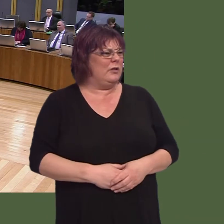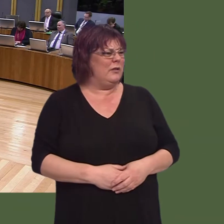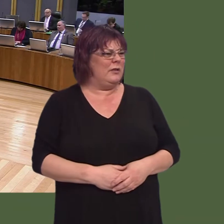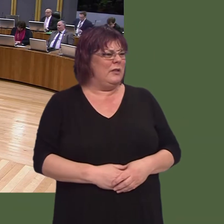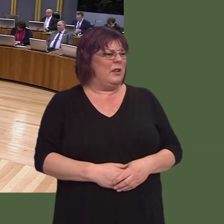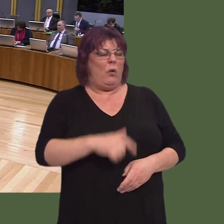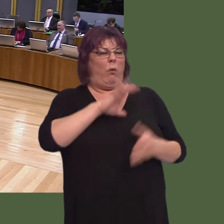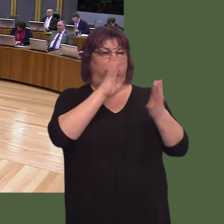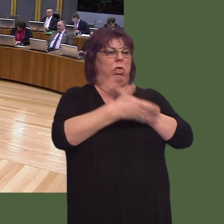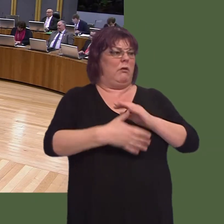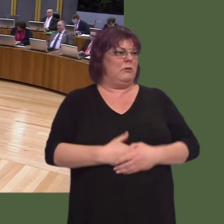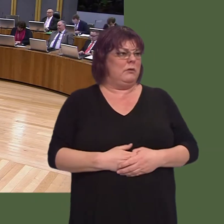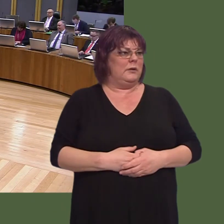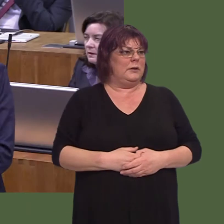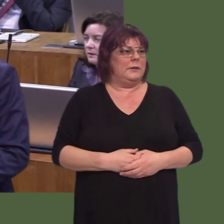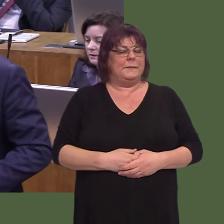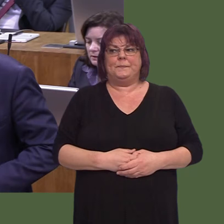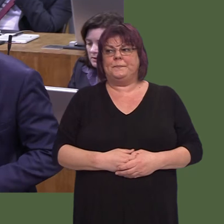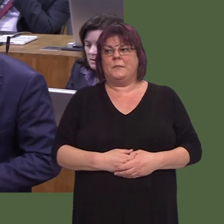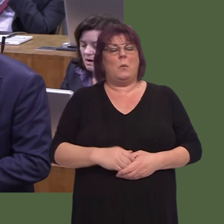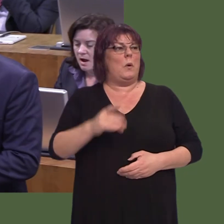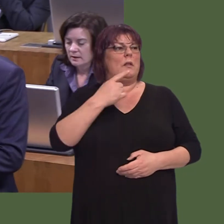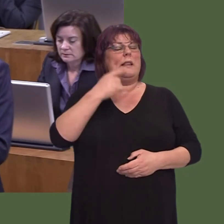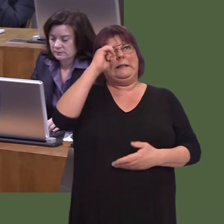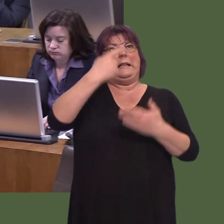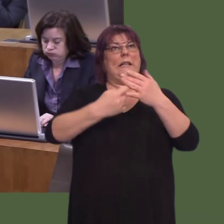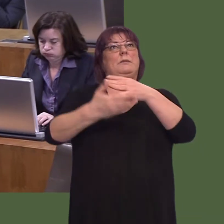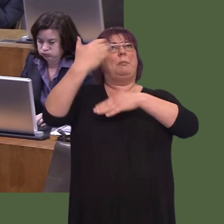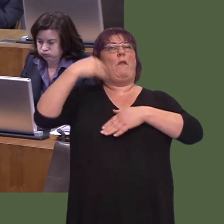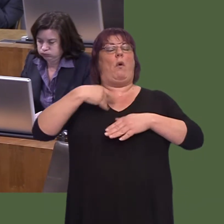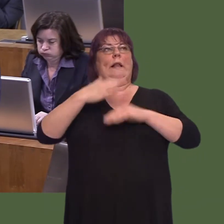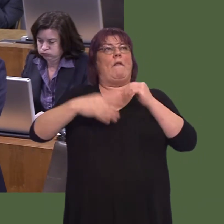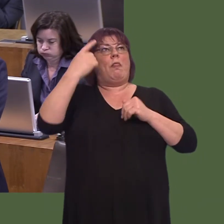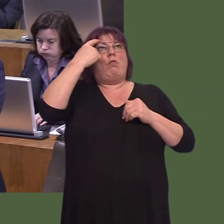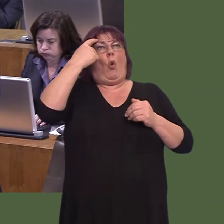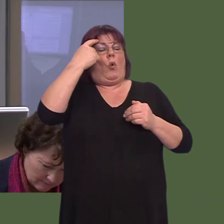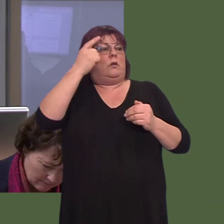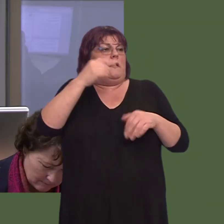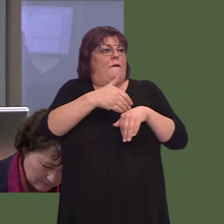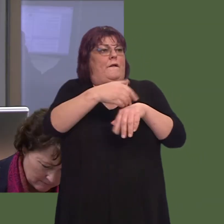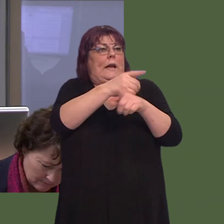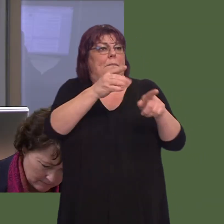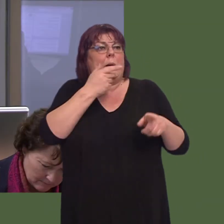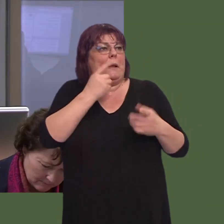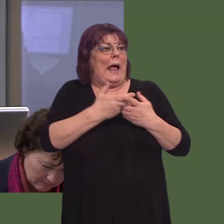That's an admission that what was put in place at the very beginning wasn't thought through properly and ended up with a lot of people in debt.